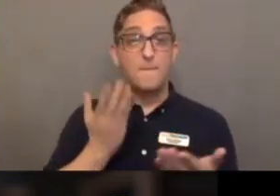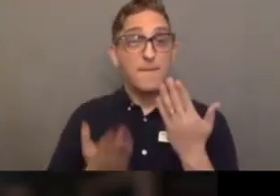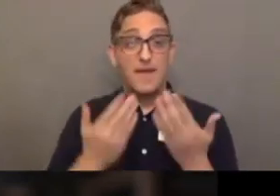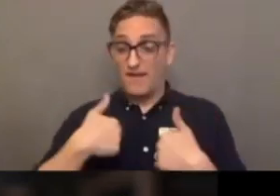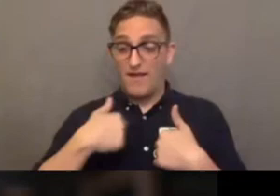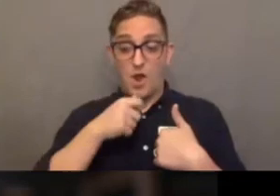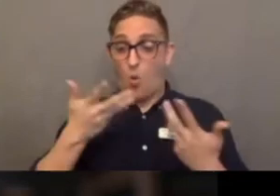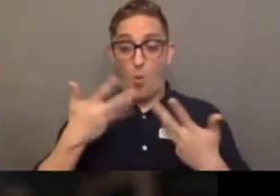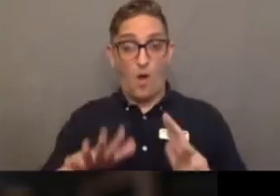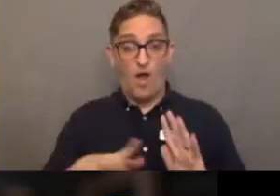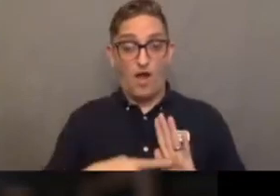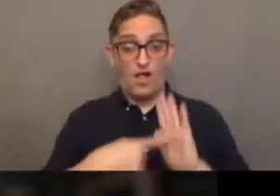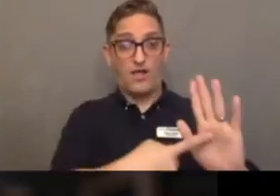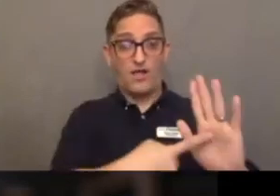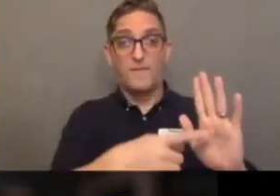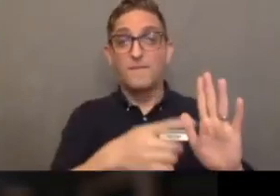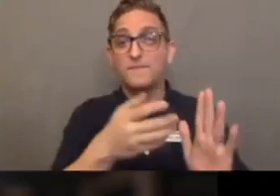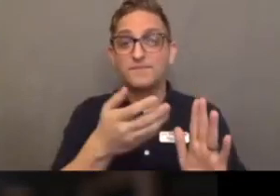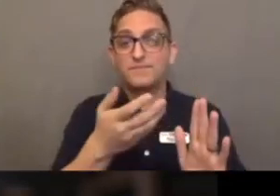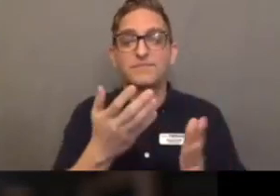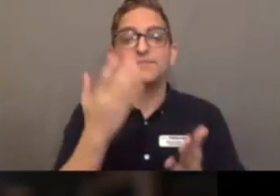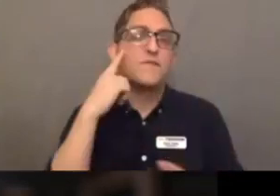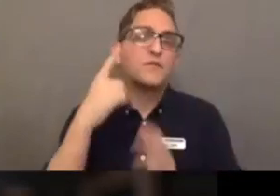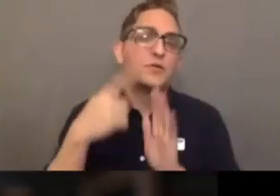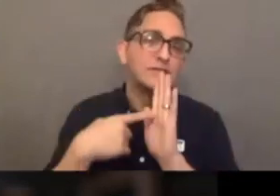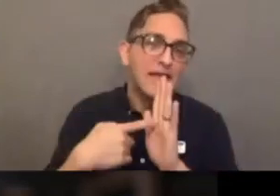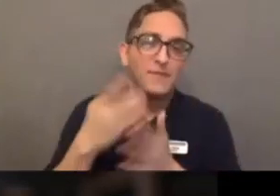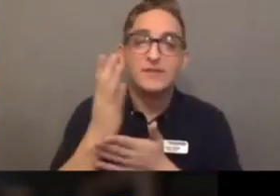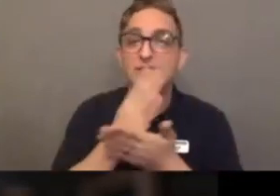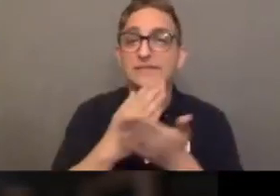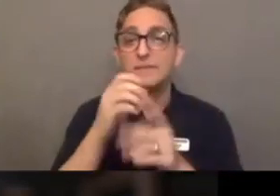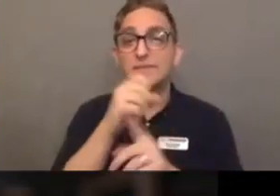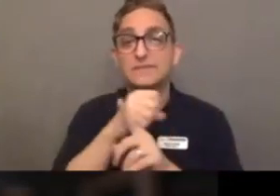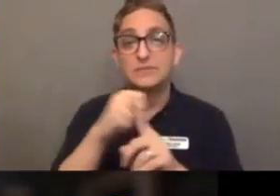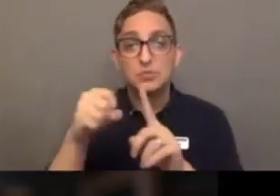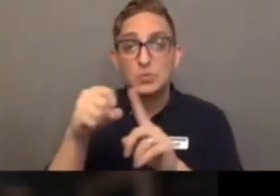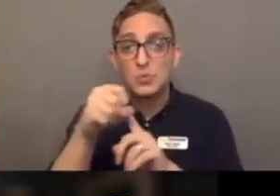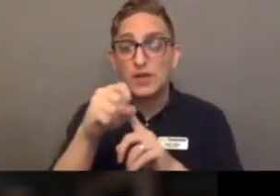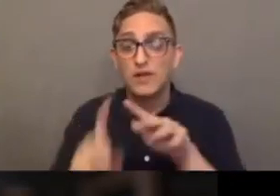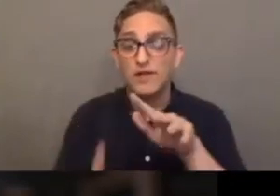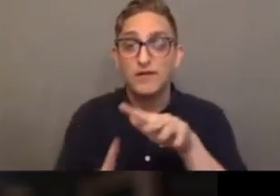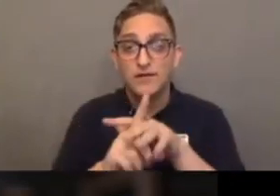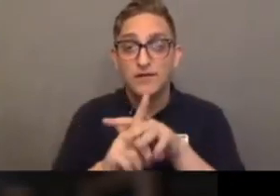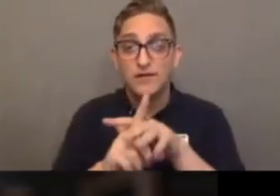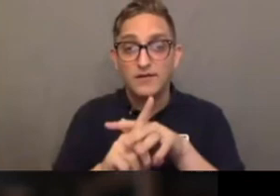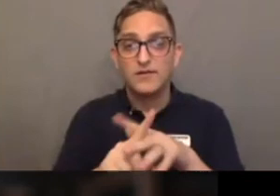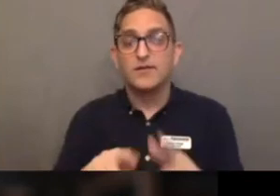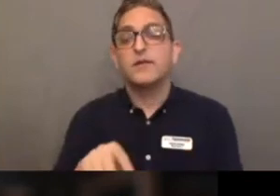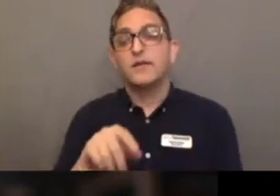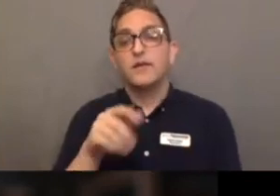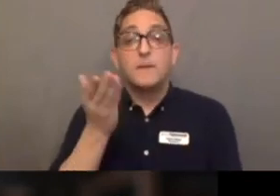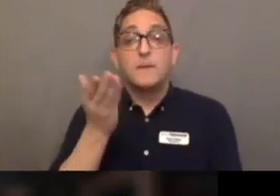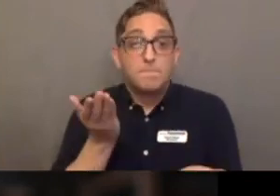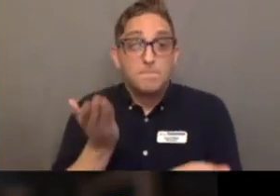because of some situation like, for example, they may have been brought into the U.S. as